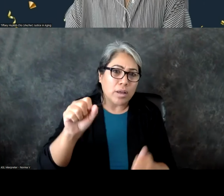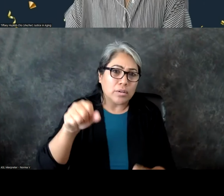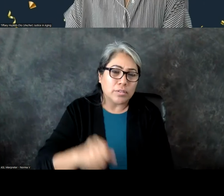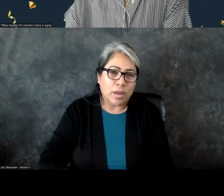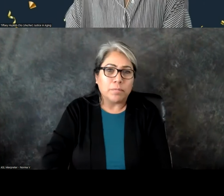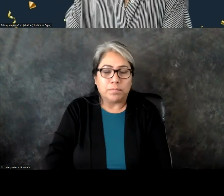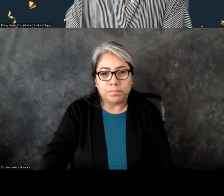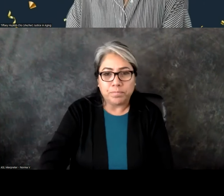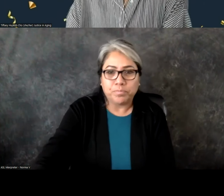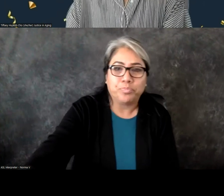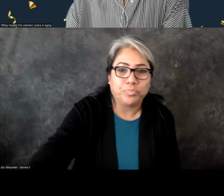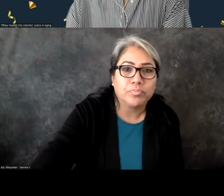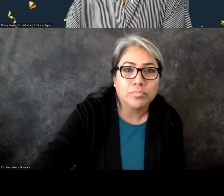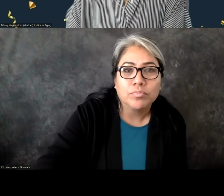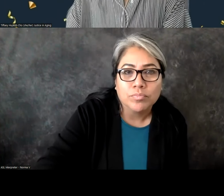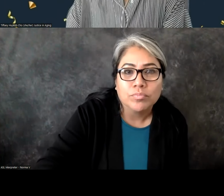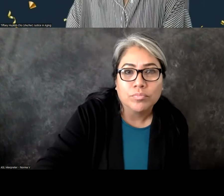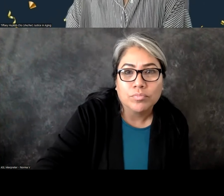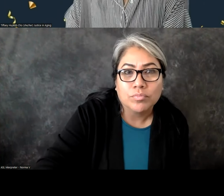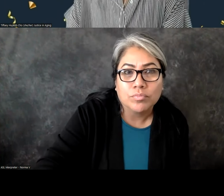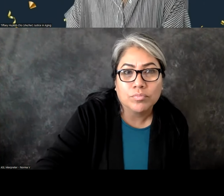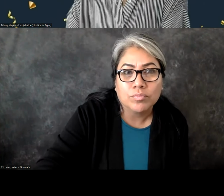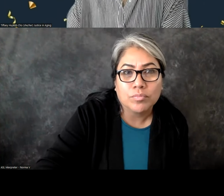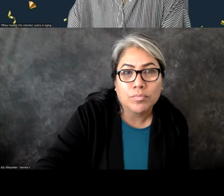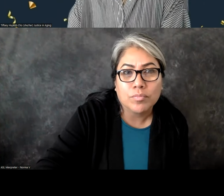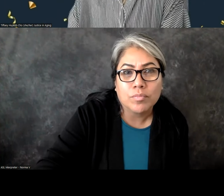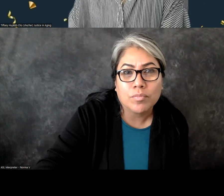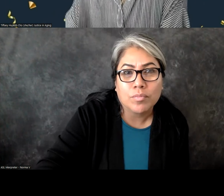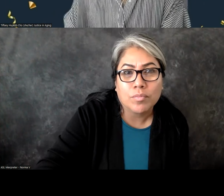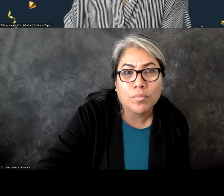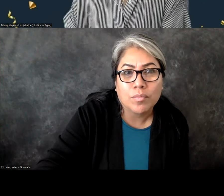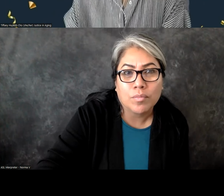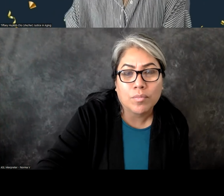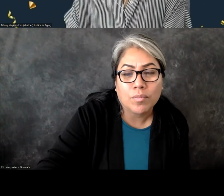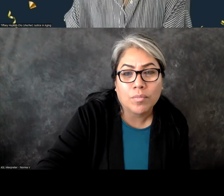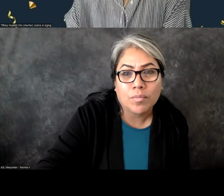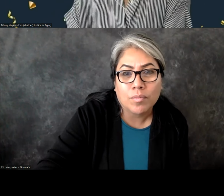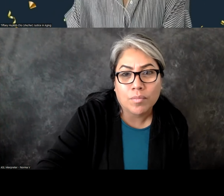be eligible, if you want to learn more about share of cost